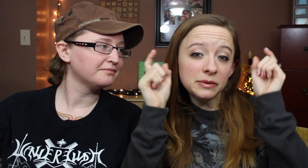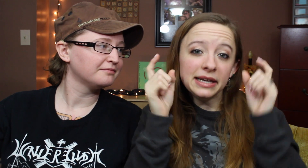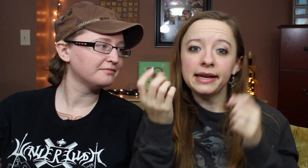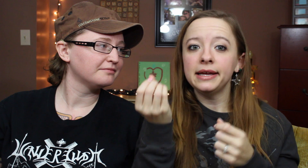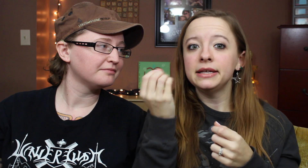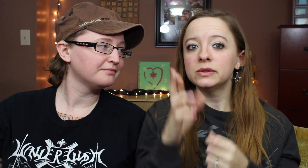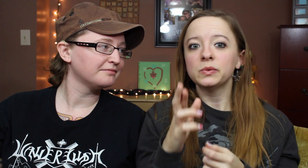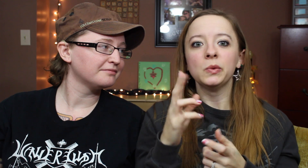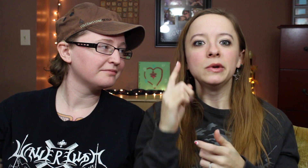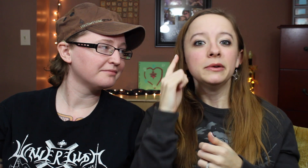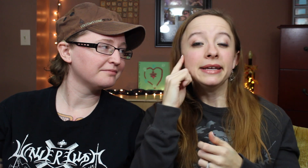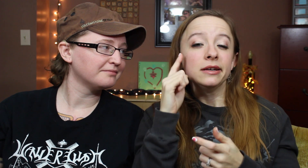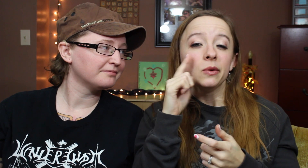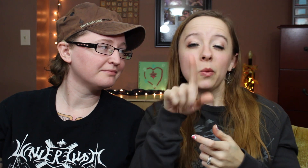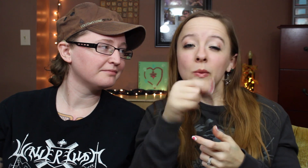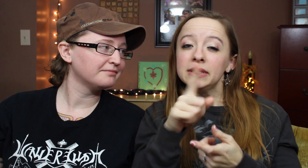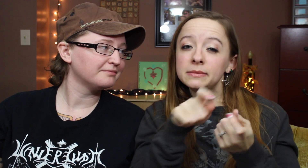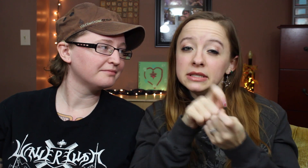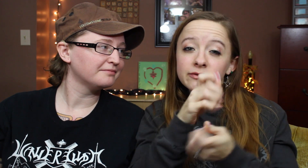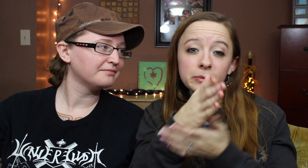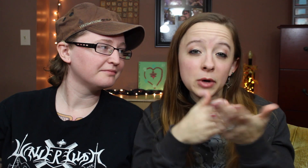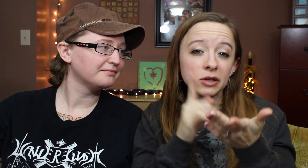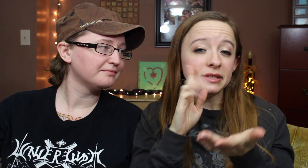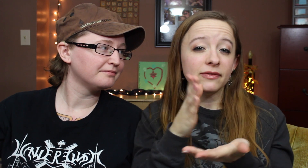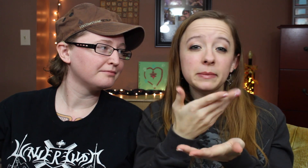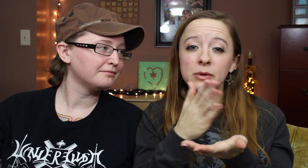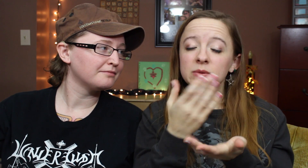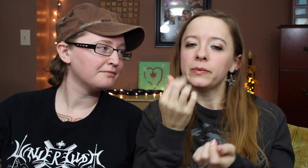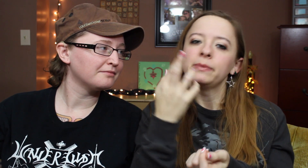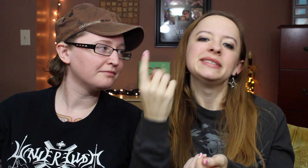you're in the middle you might use hearing aids or maybe just